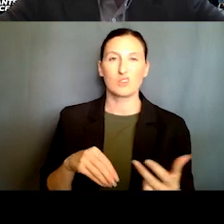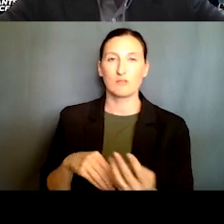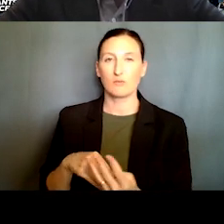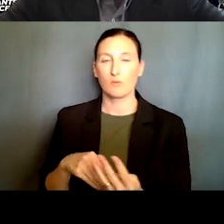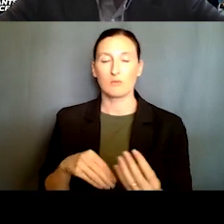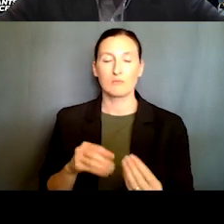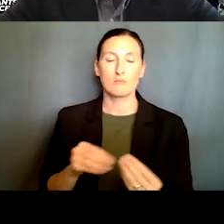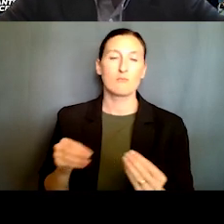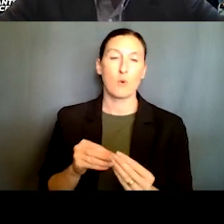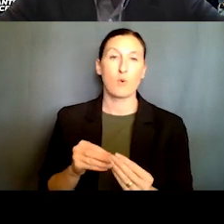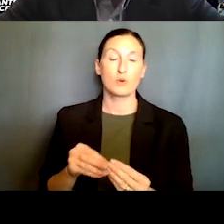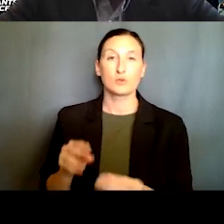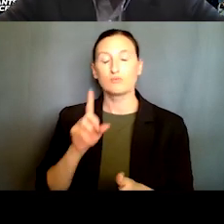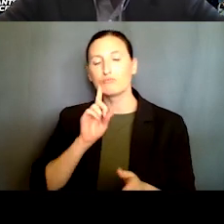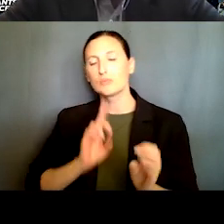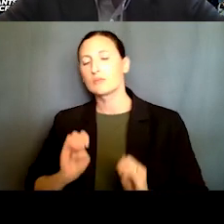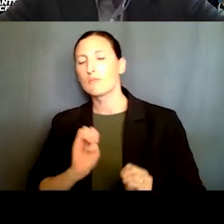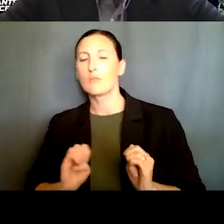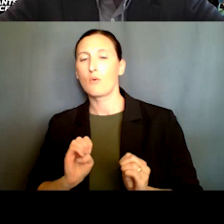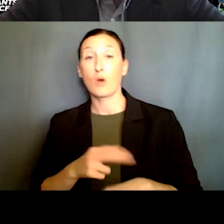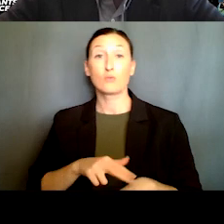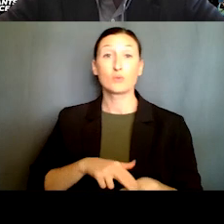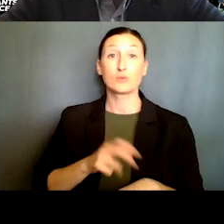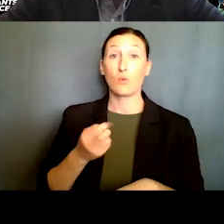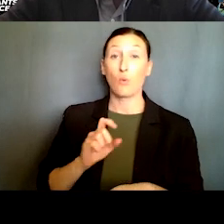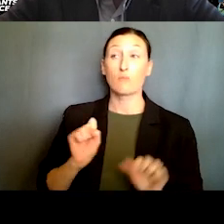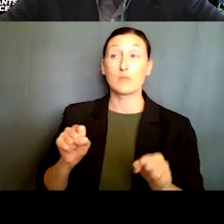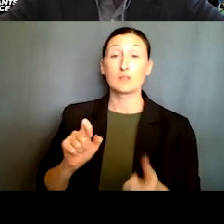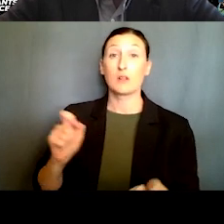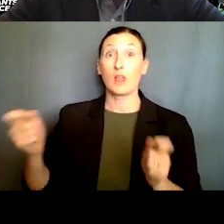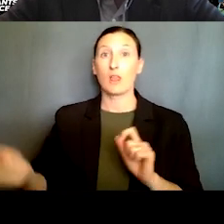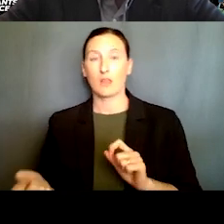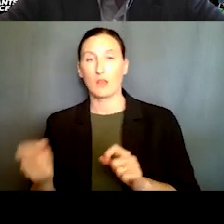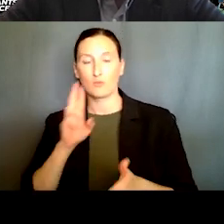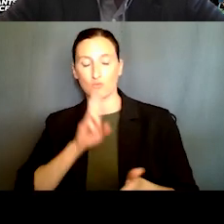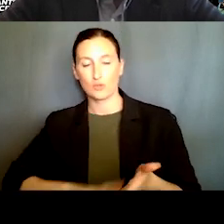highly innovative and original and potentially transformative research on quantum sensing.